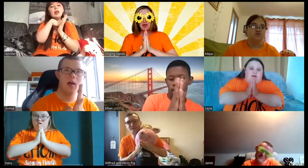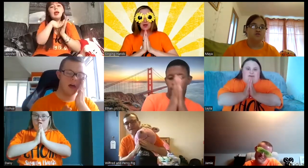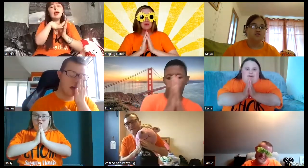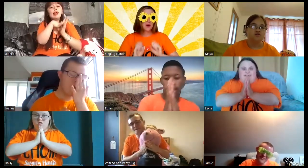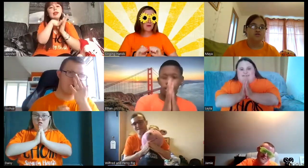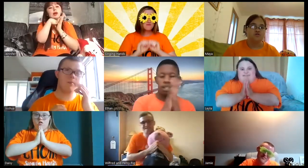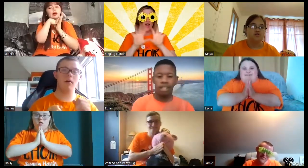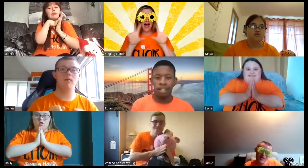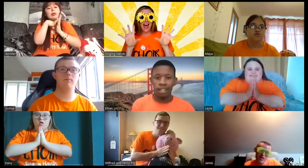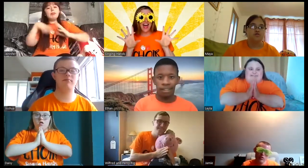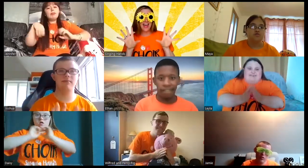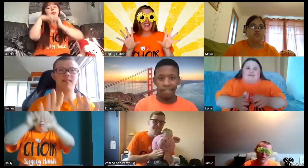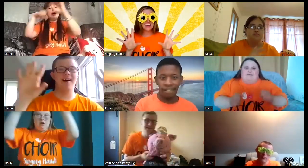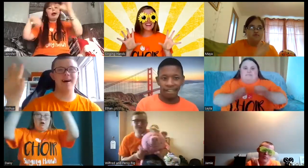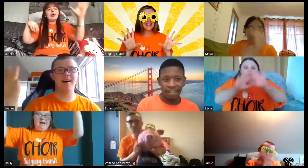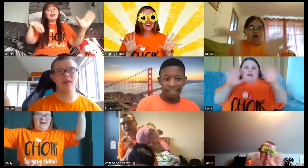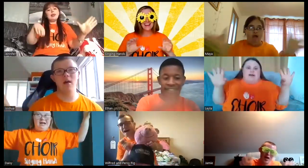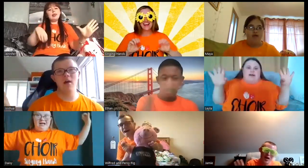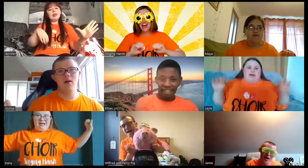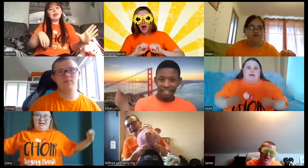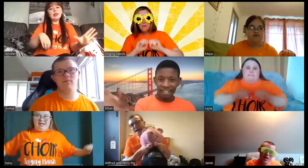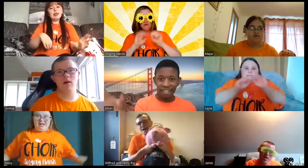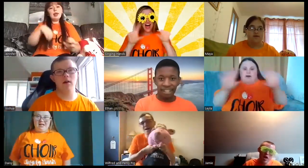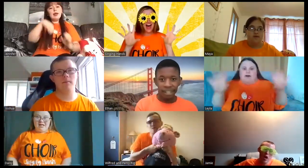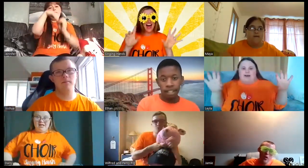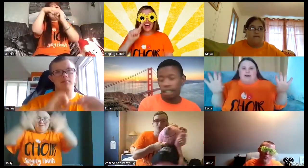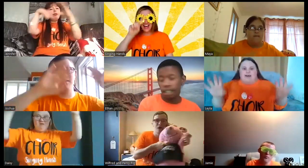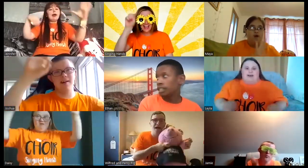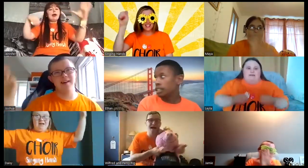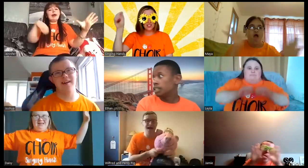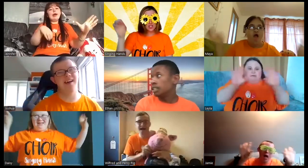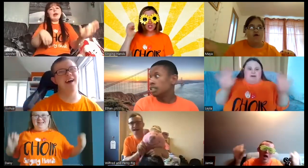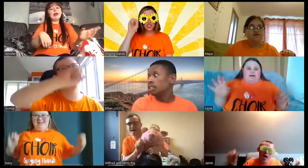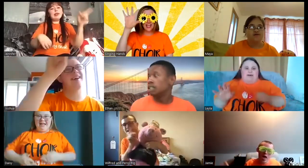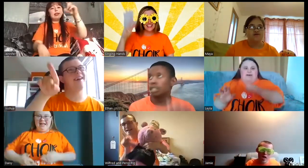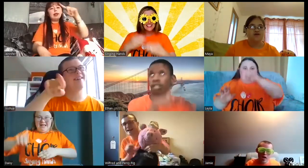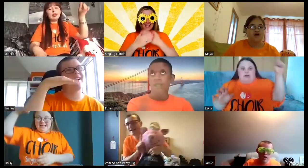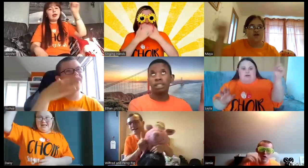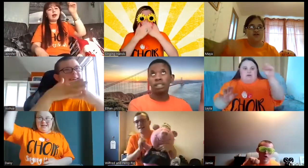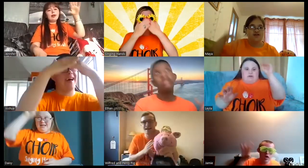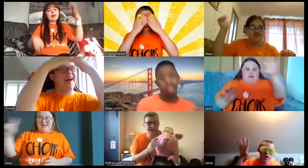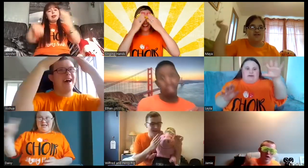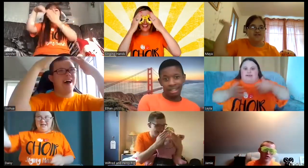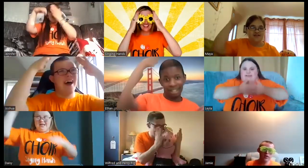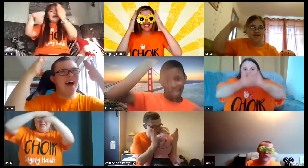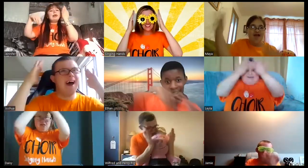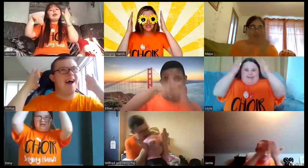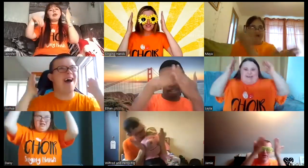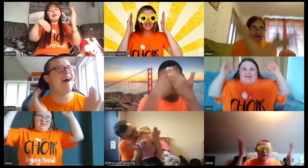It's gonna be a bright (bright) Bright (bright) sunshiny day.